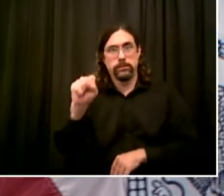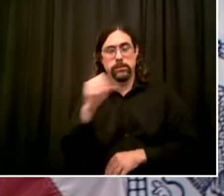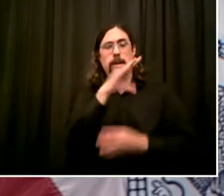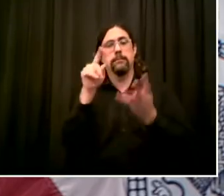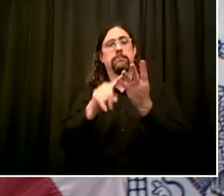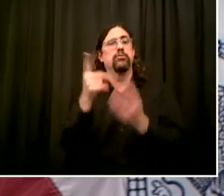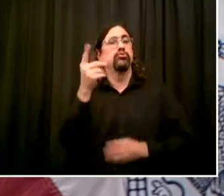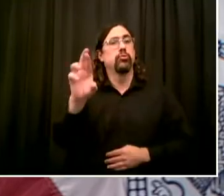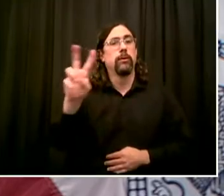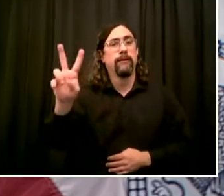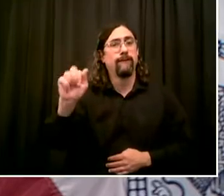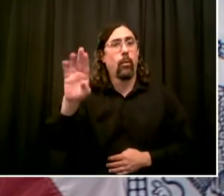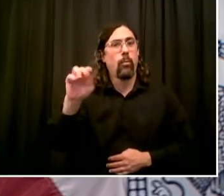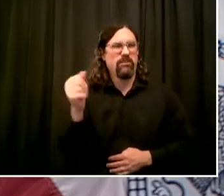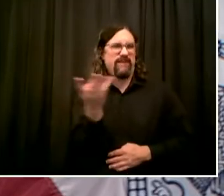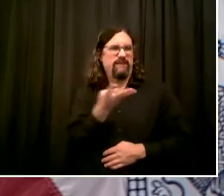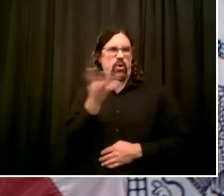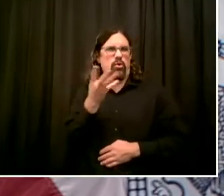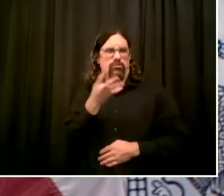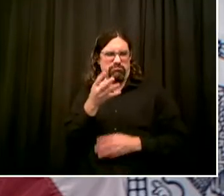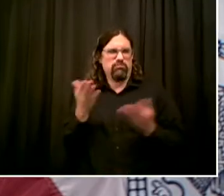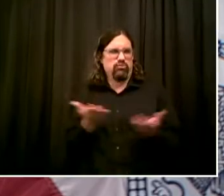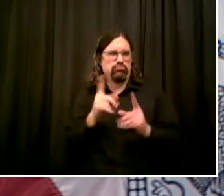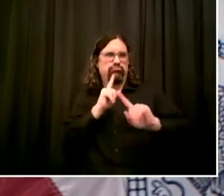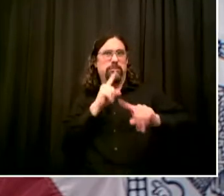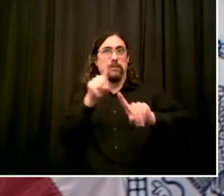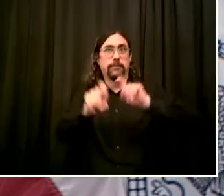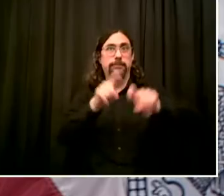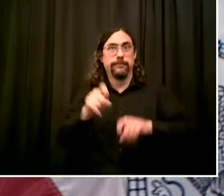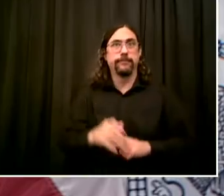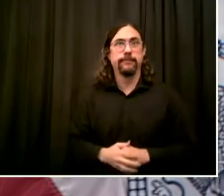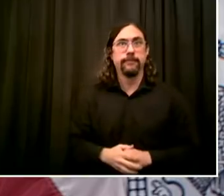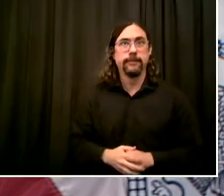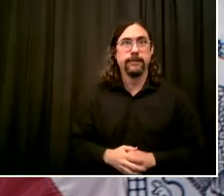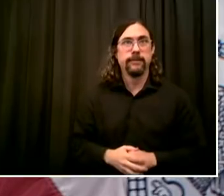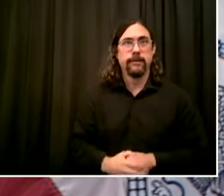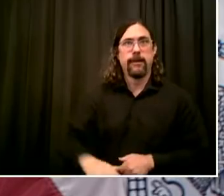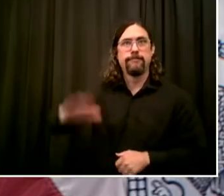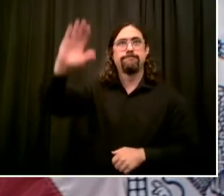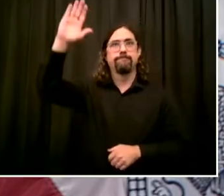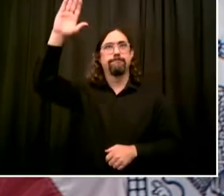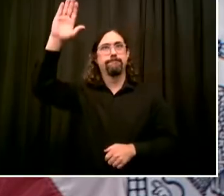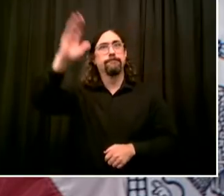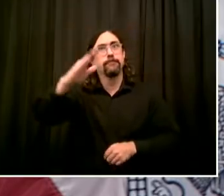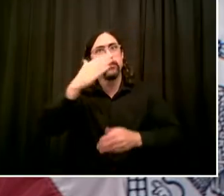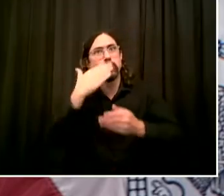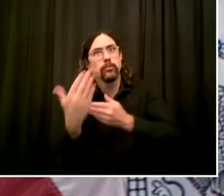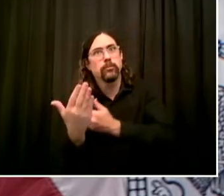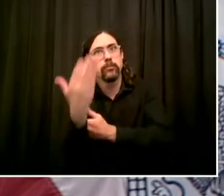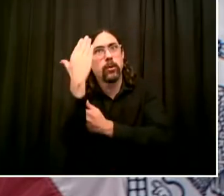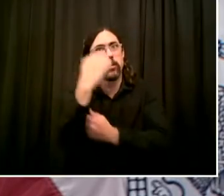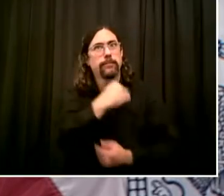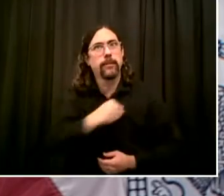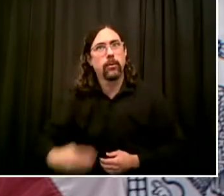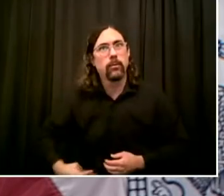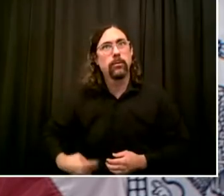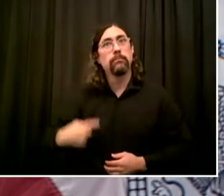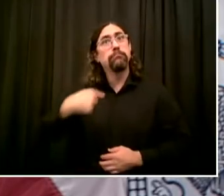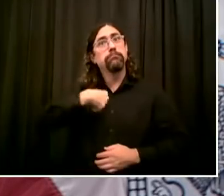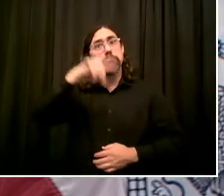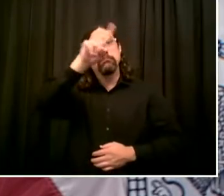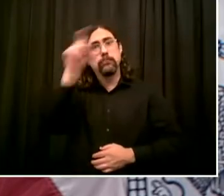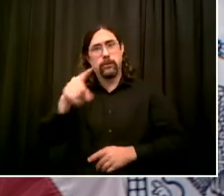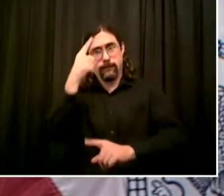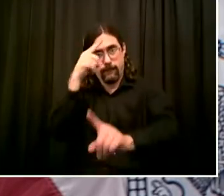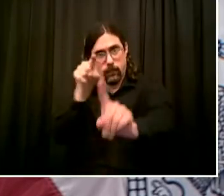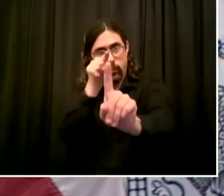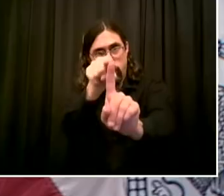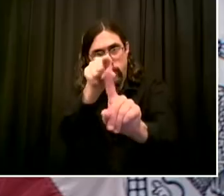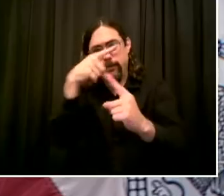VARMA.